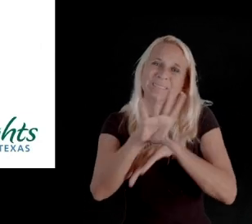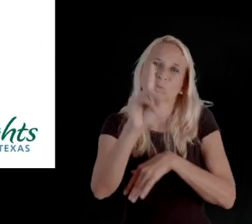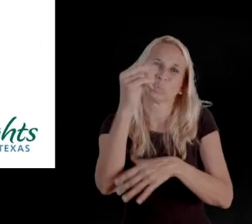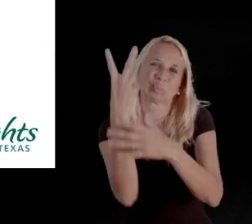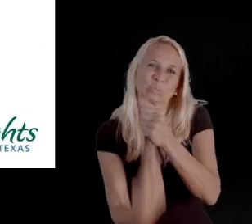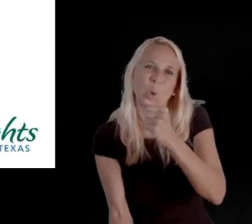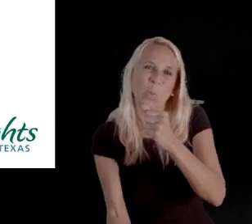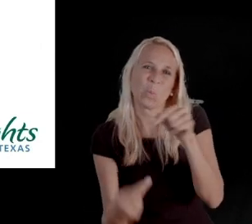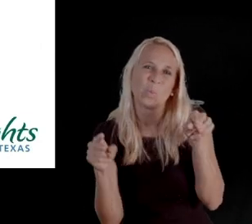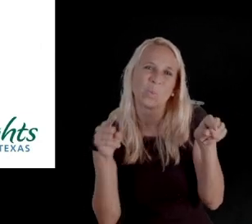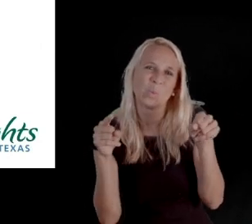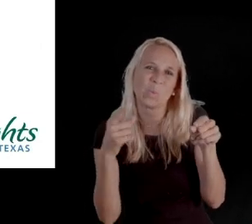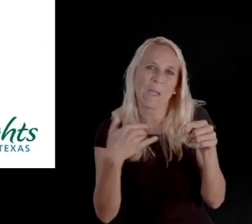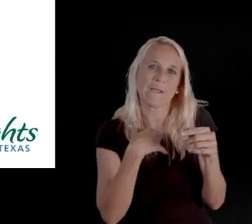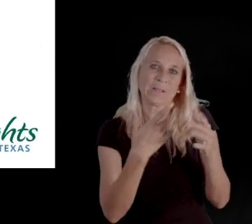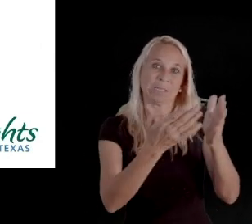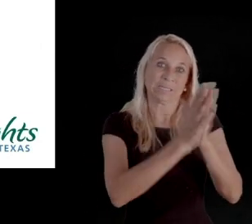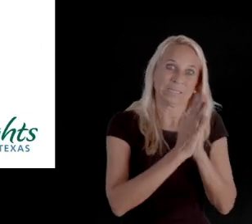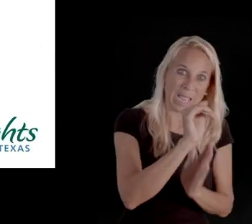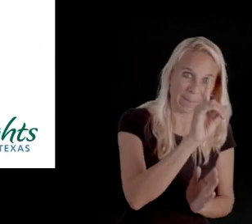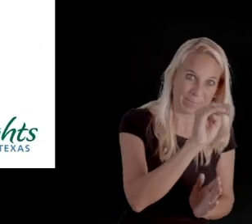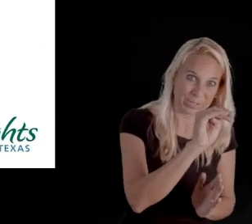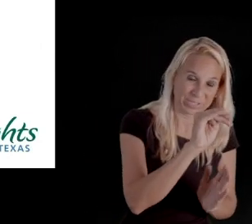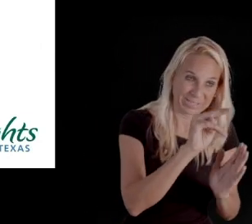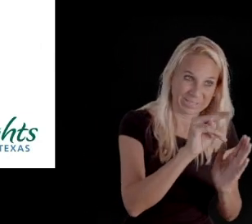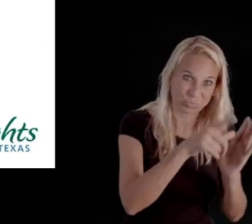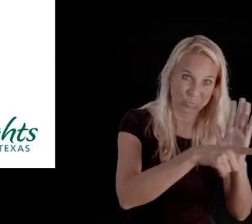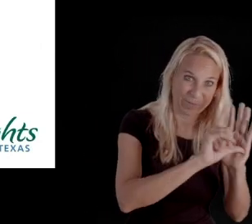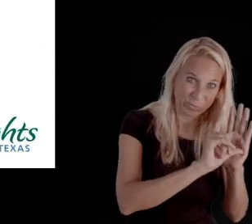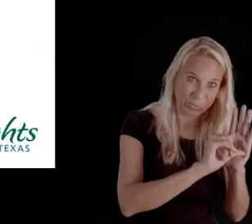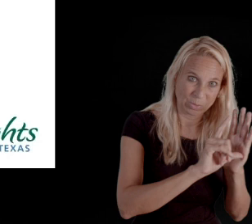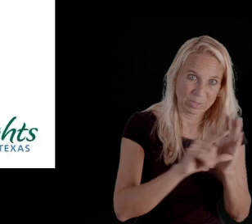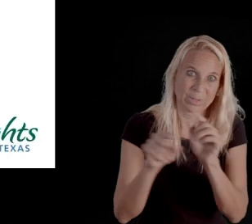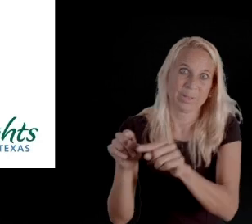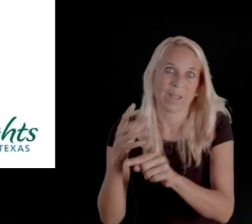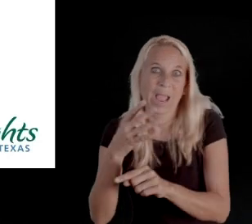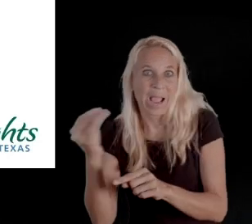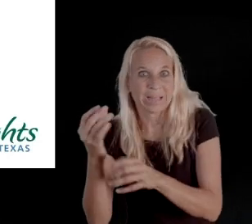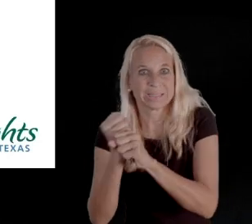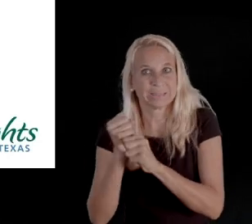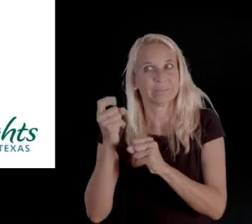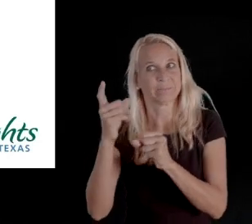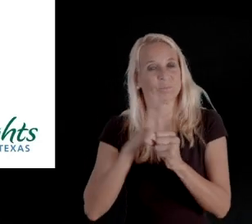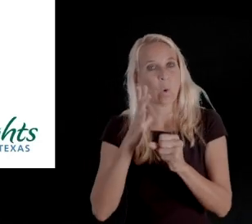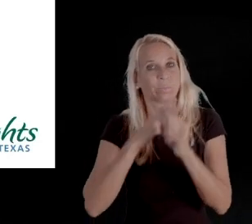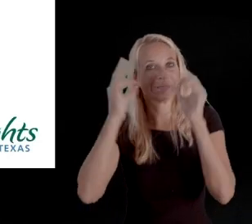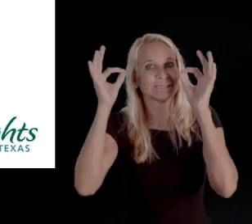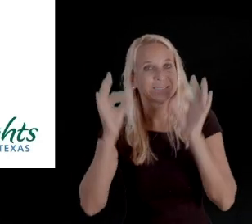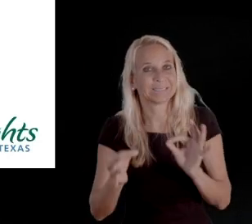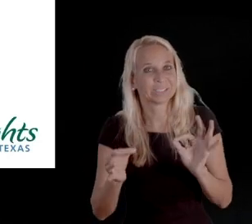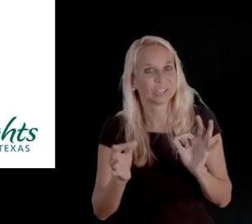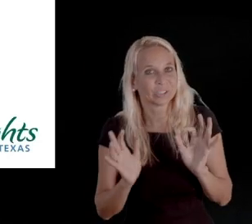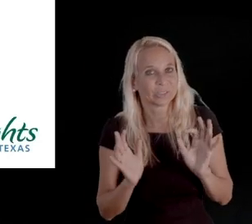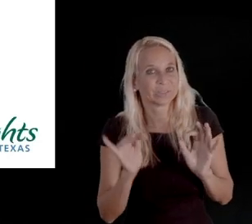You do have a timeframe to request an administrative review, and receive a formal decision. So what happens to a lot of beneficiaries is that if they